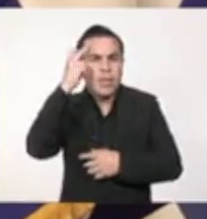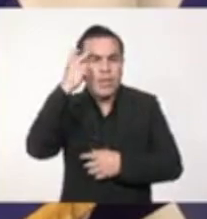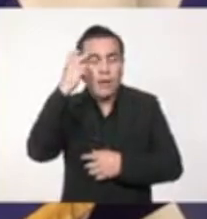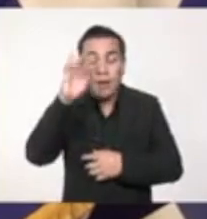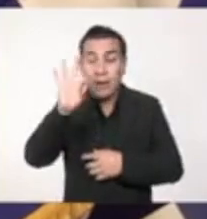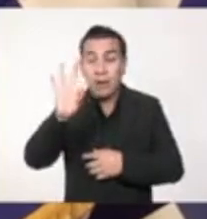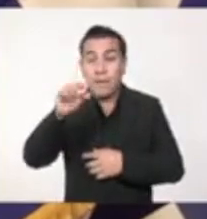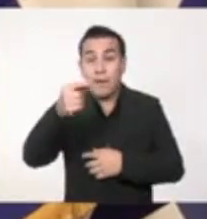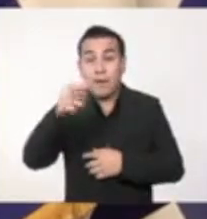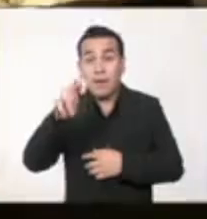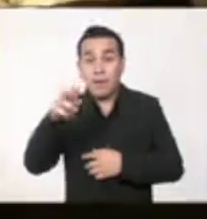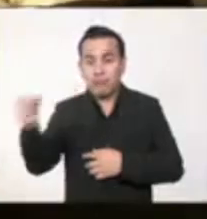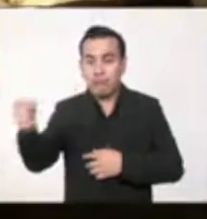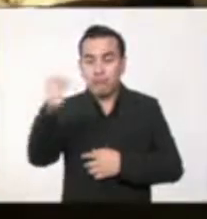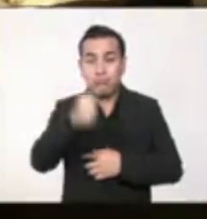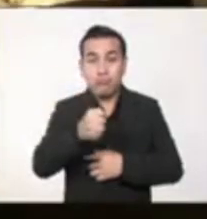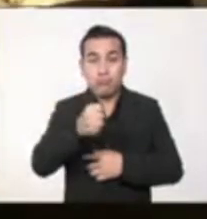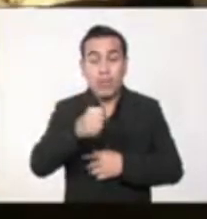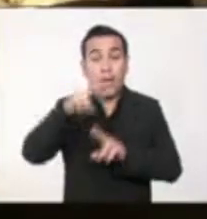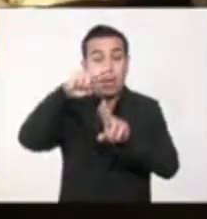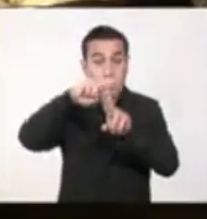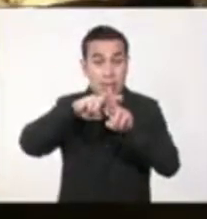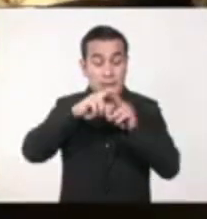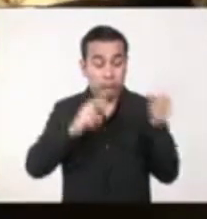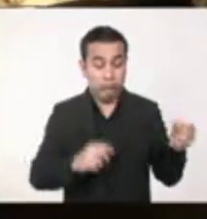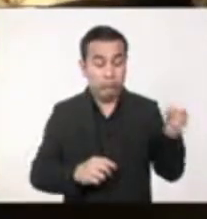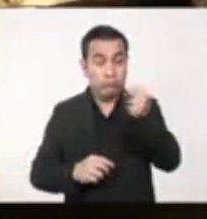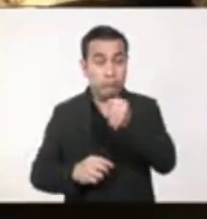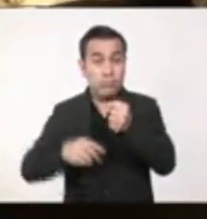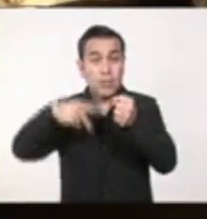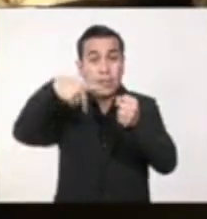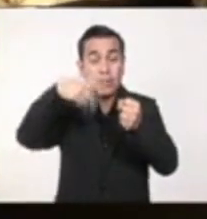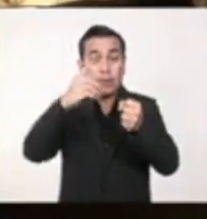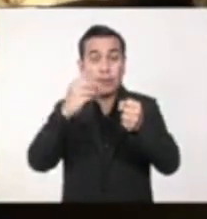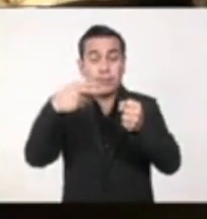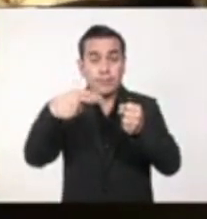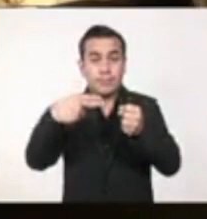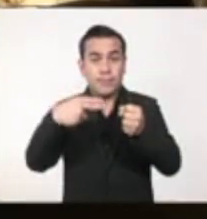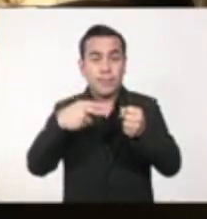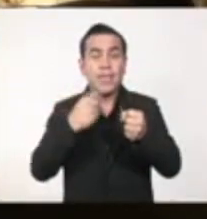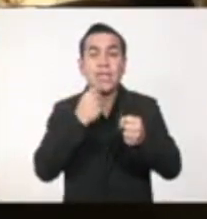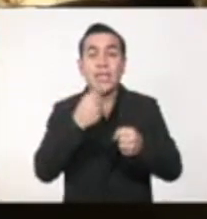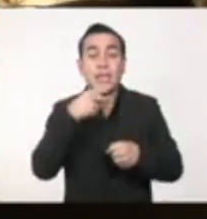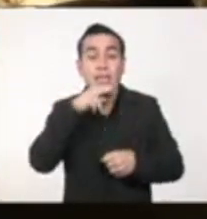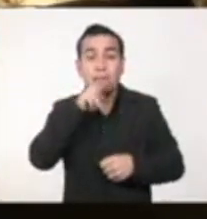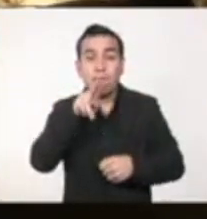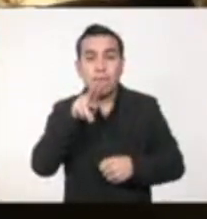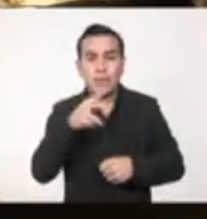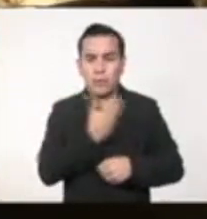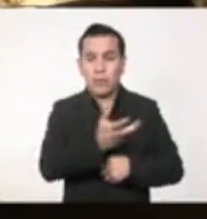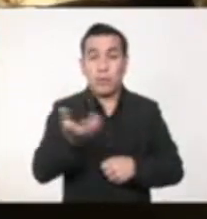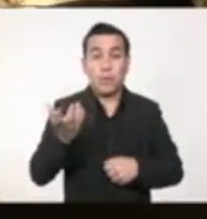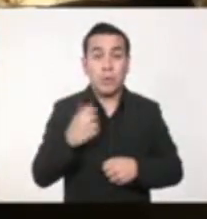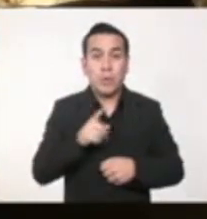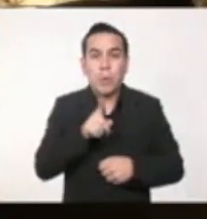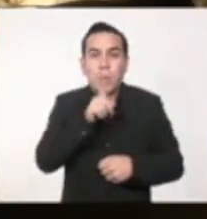prosecutor and there was no conviction on your part, no one pronounced, why were they not pronounced? Good because